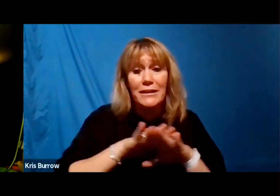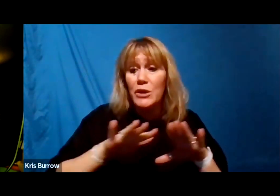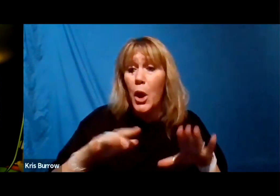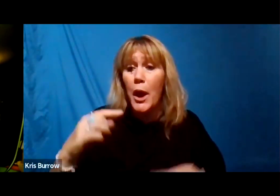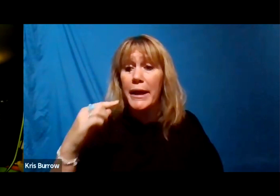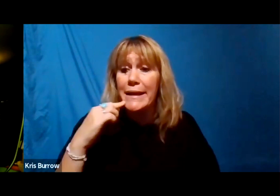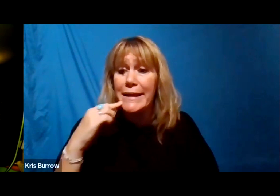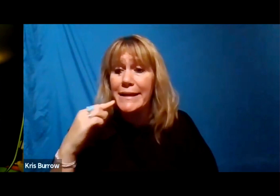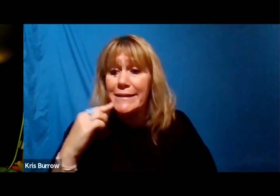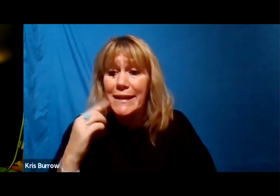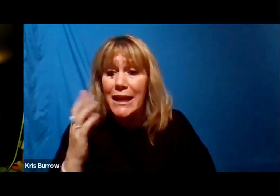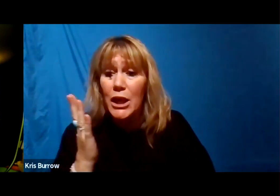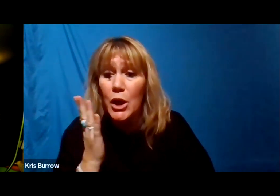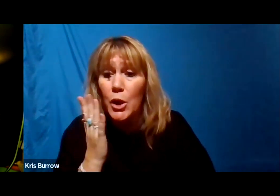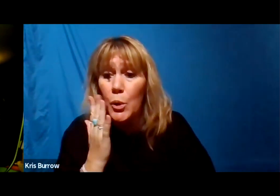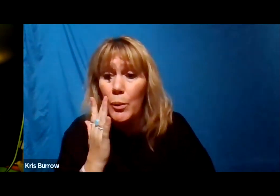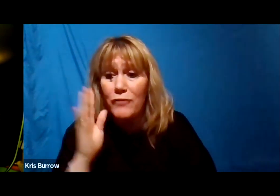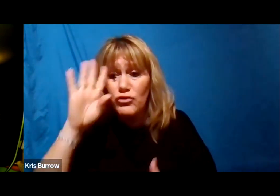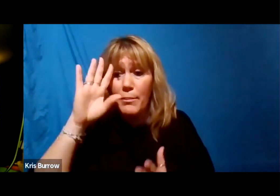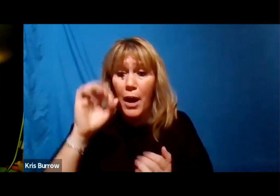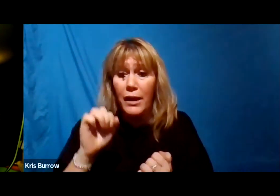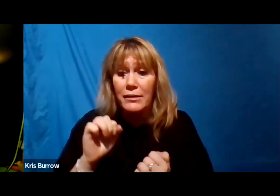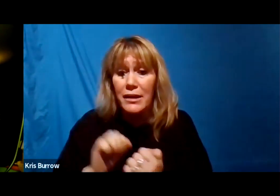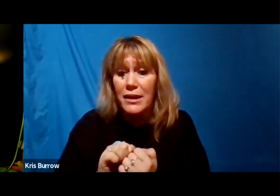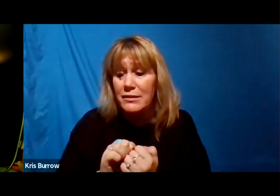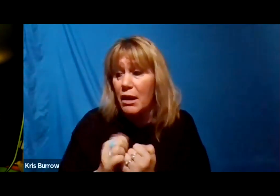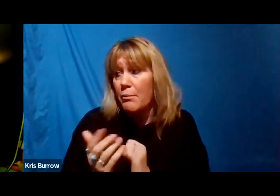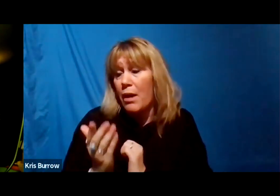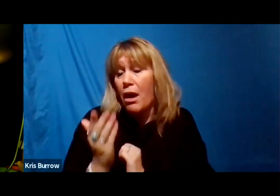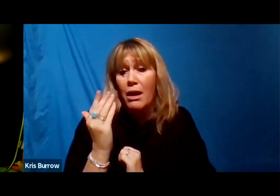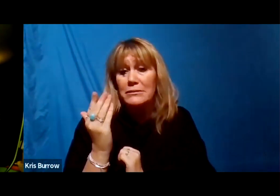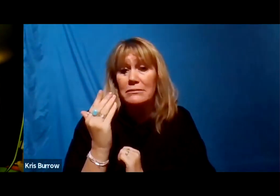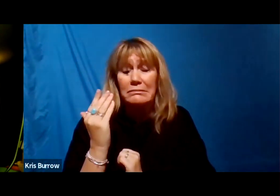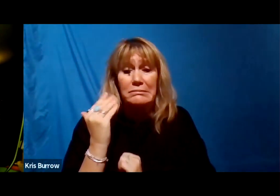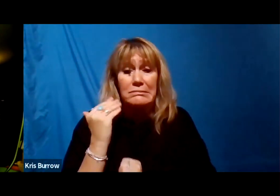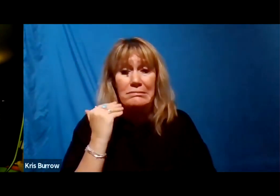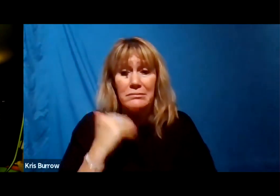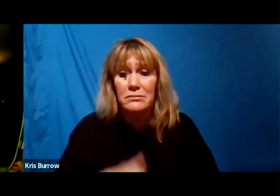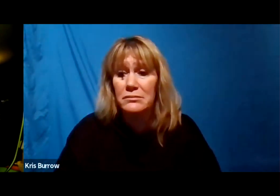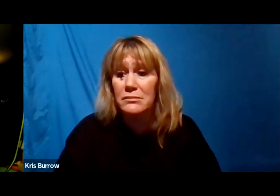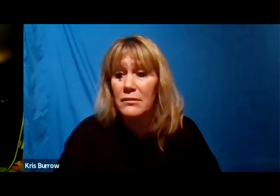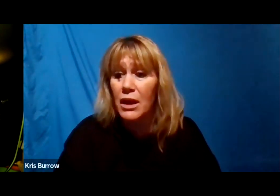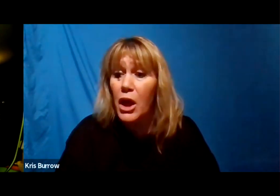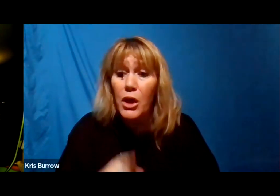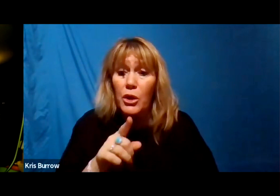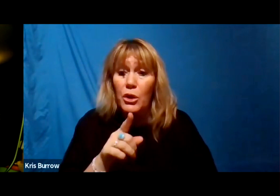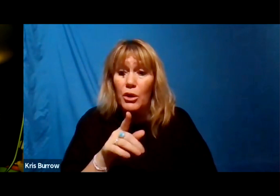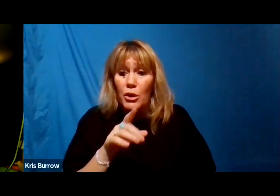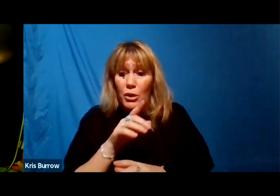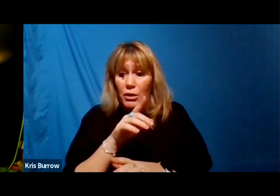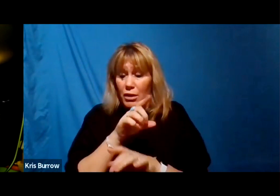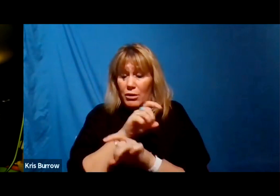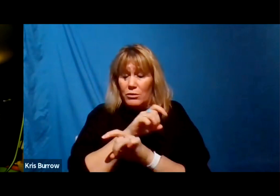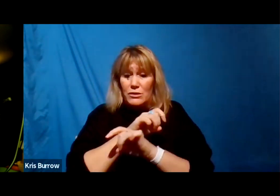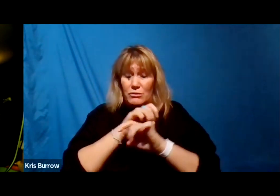okay my name is Sam Draisey.